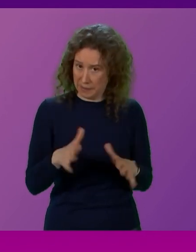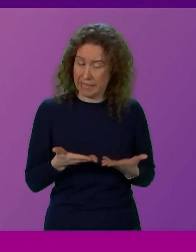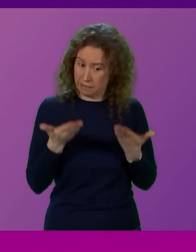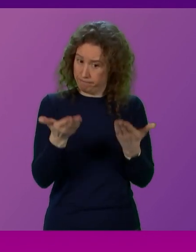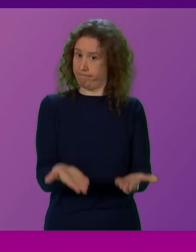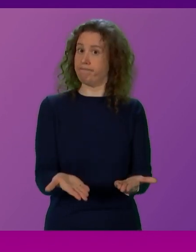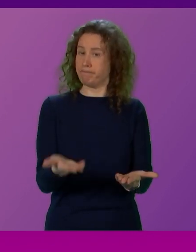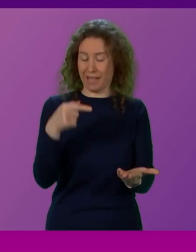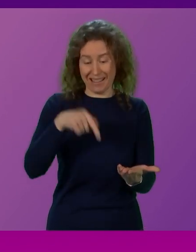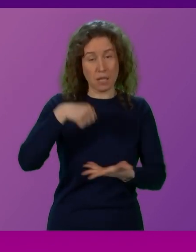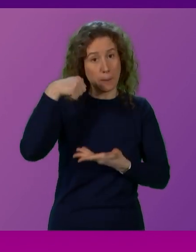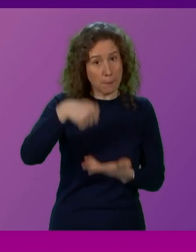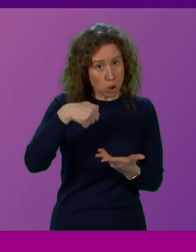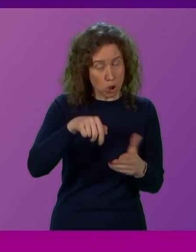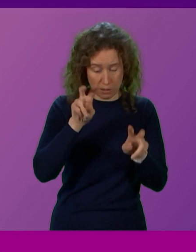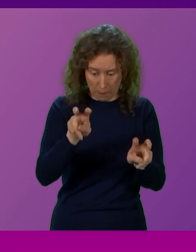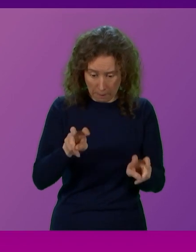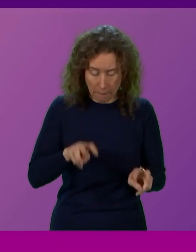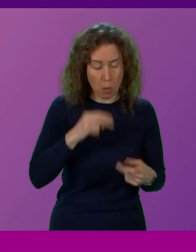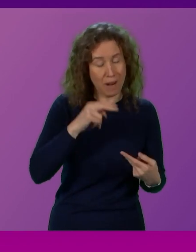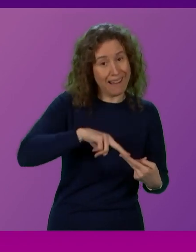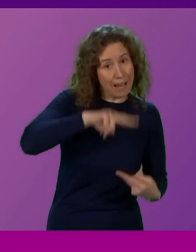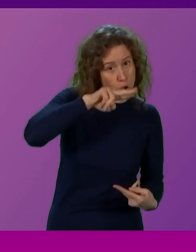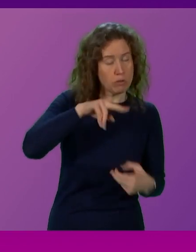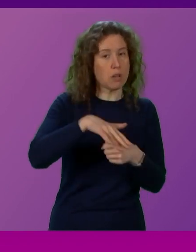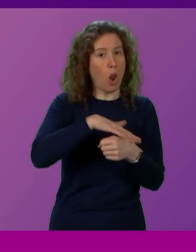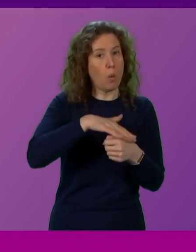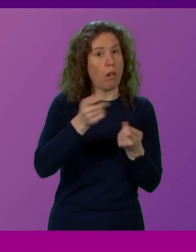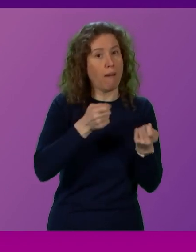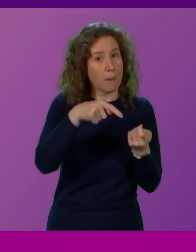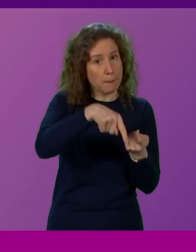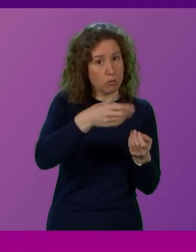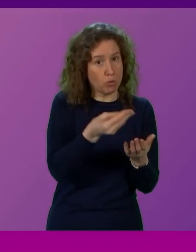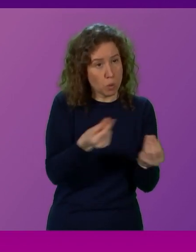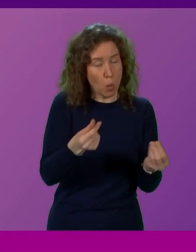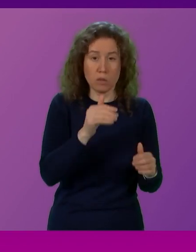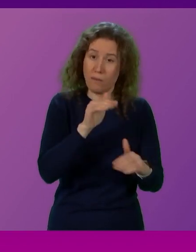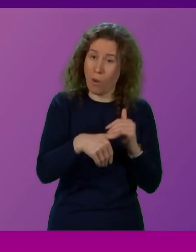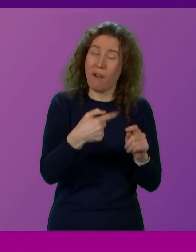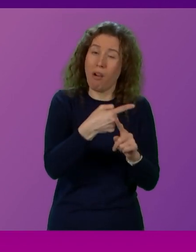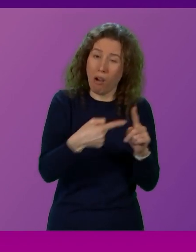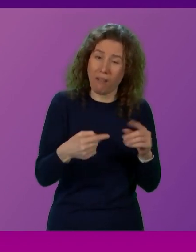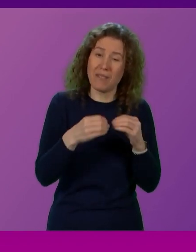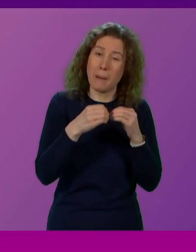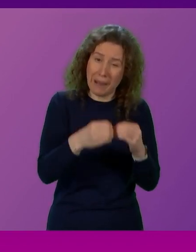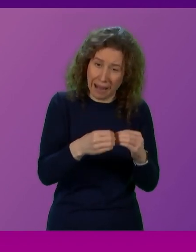Within that budget, we are increasing local government resources by more than £0.5 billion.